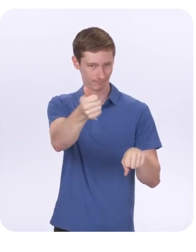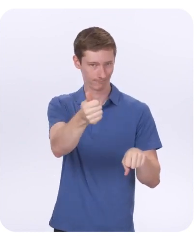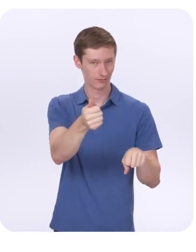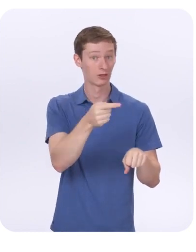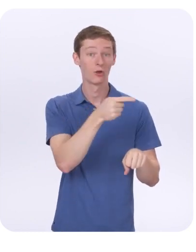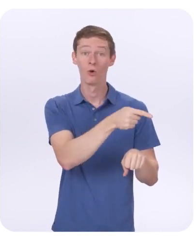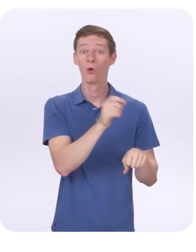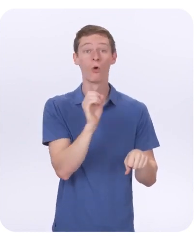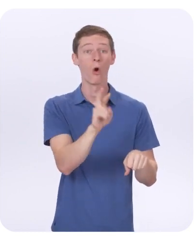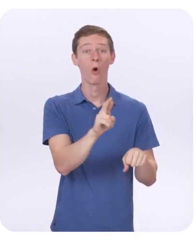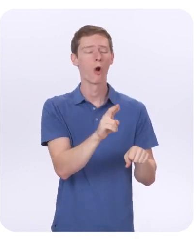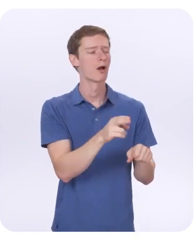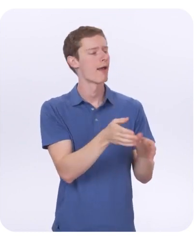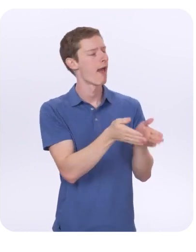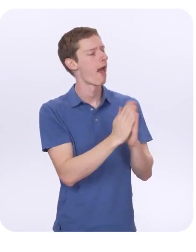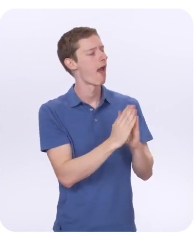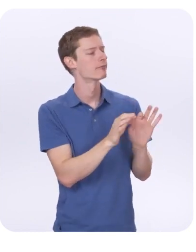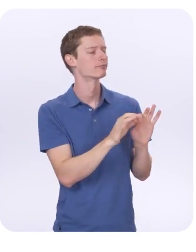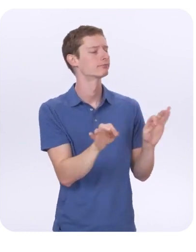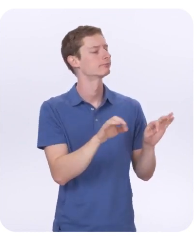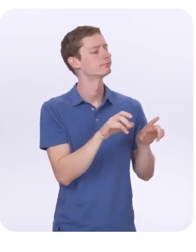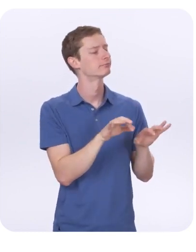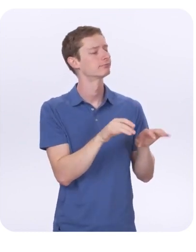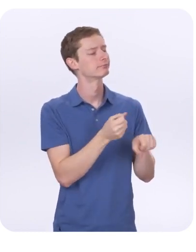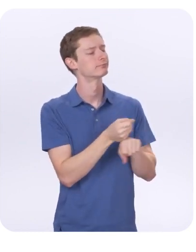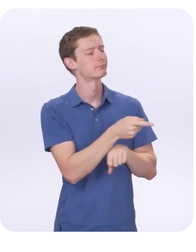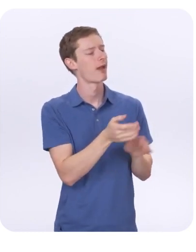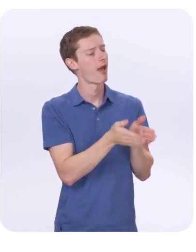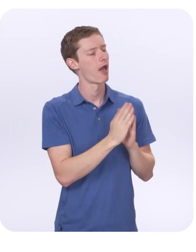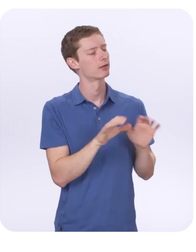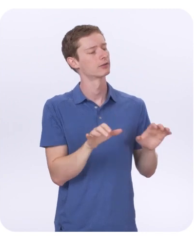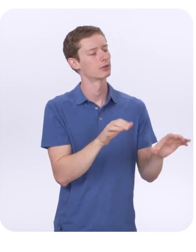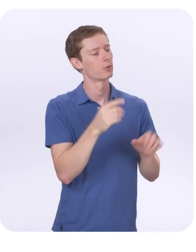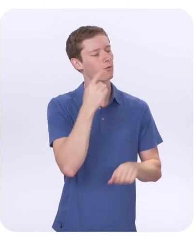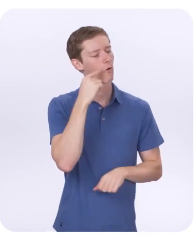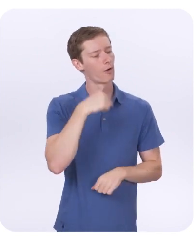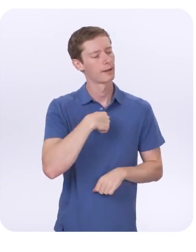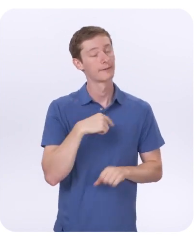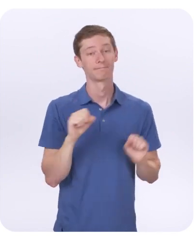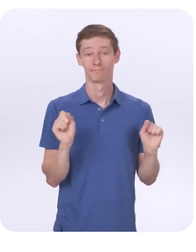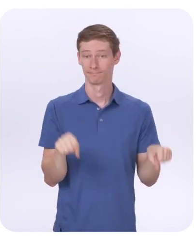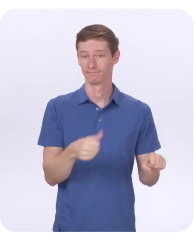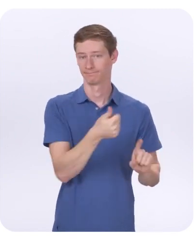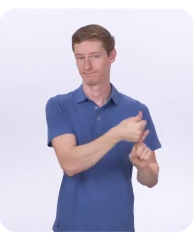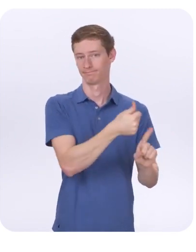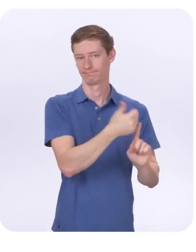In this example, we’ll show how Code Llama can be used in VSCode.